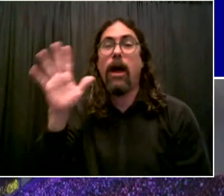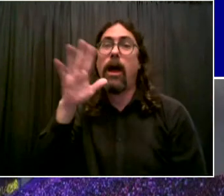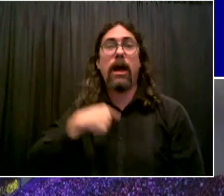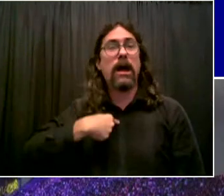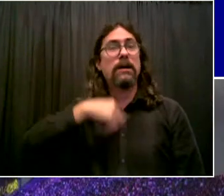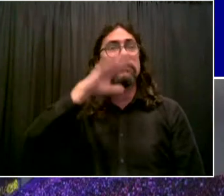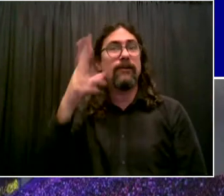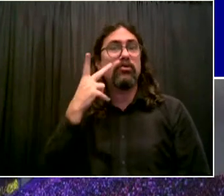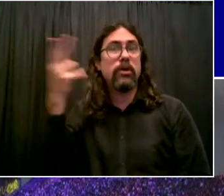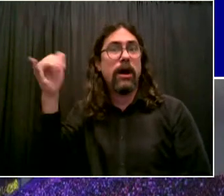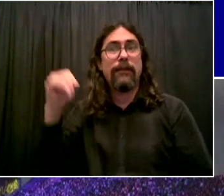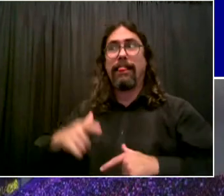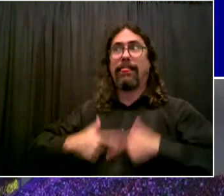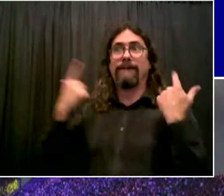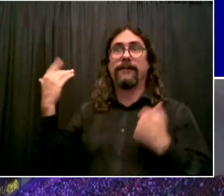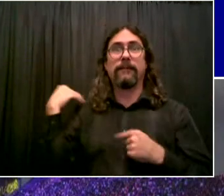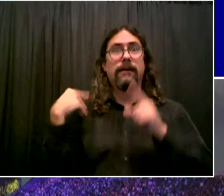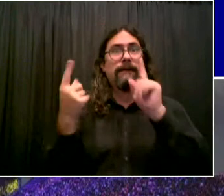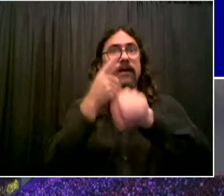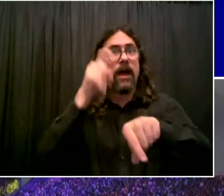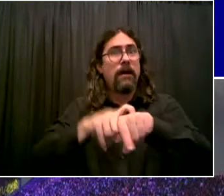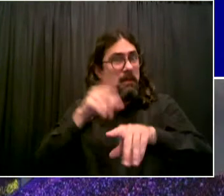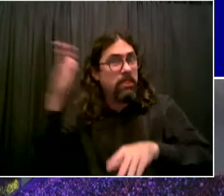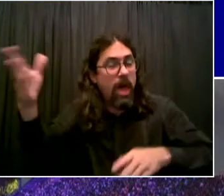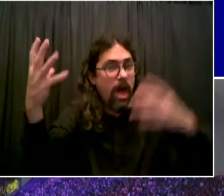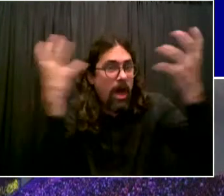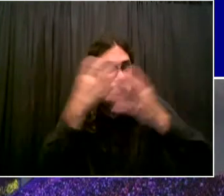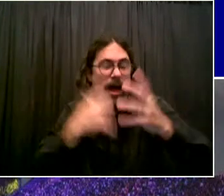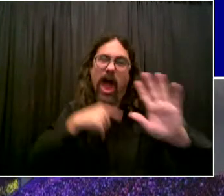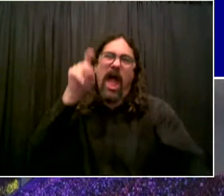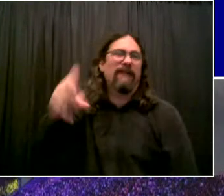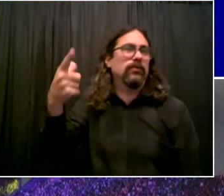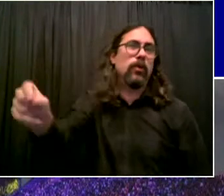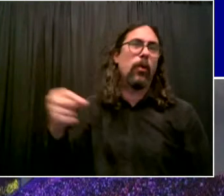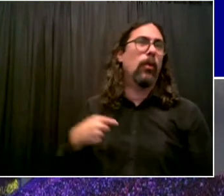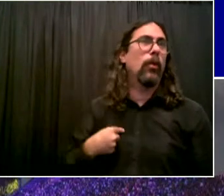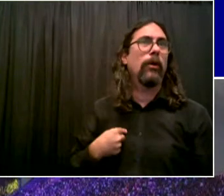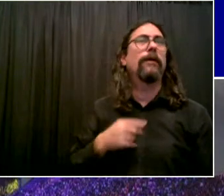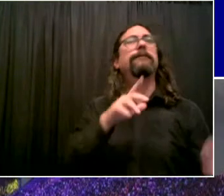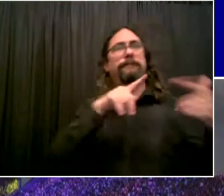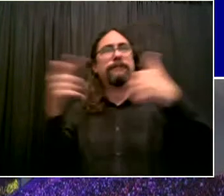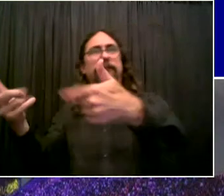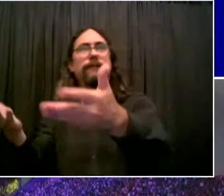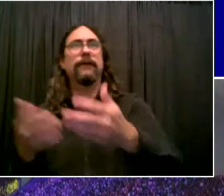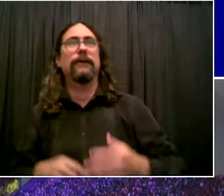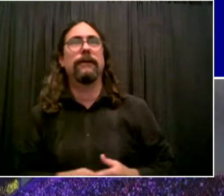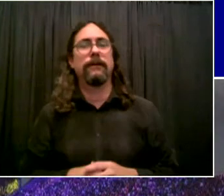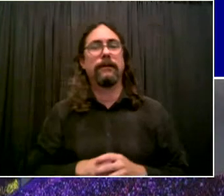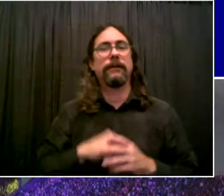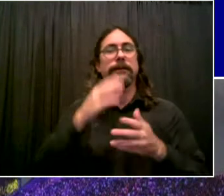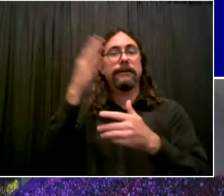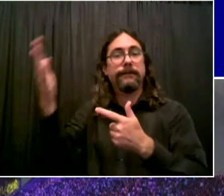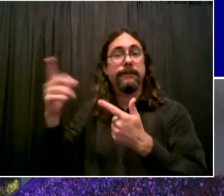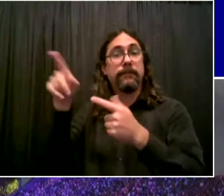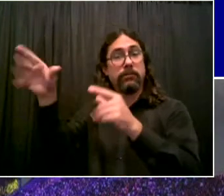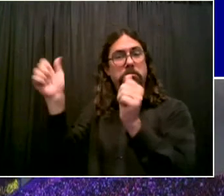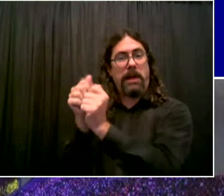SEEN P FUNK OR GEORGE CLINTON BEFORE, THIS IS YOUR CHANCE, IT